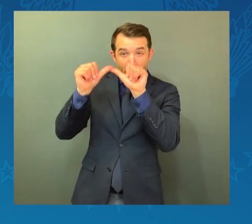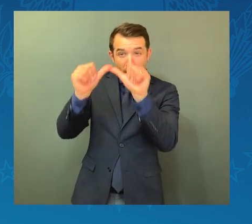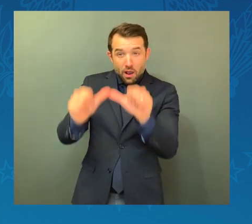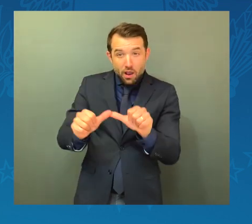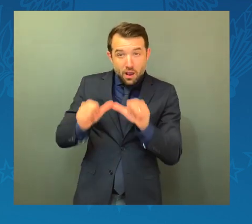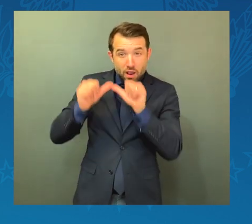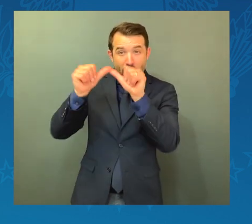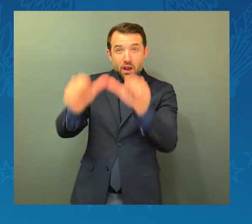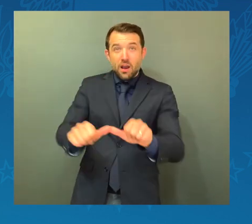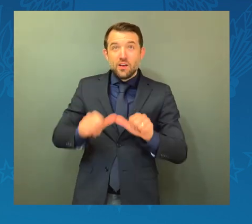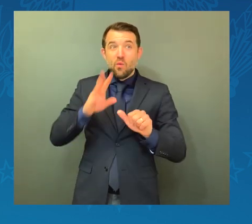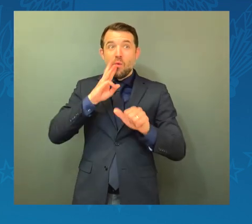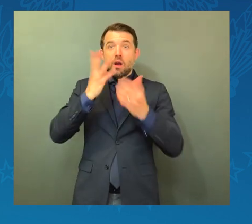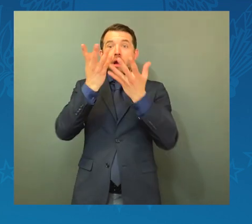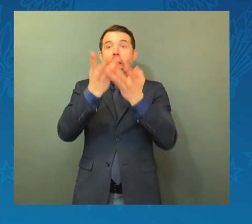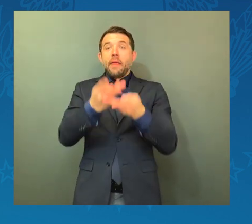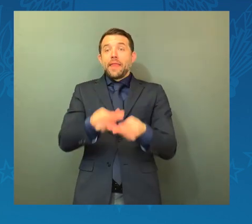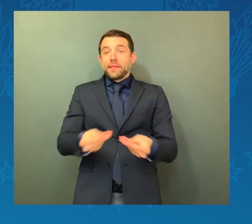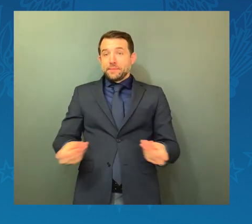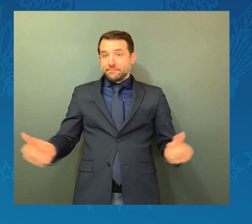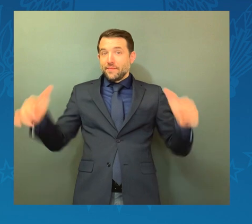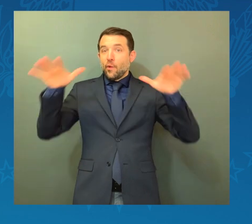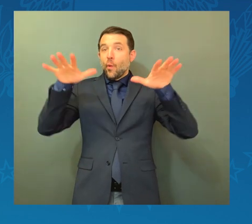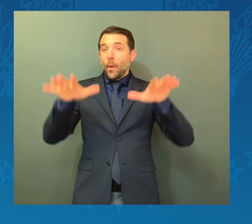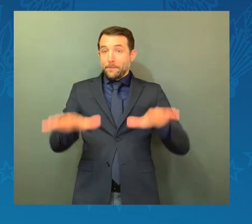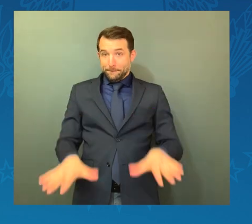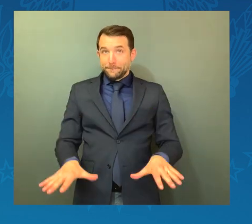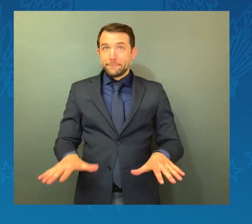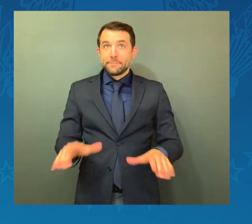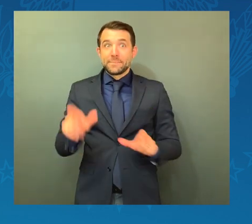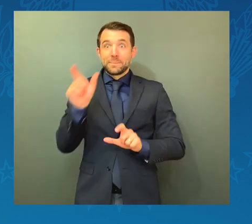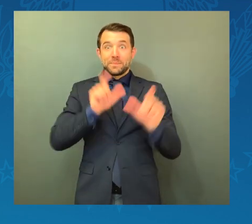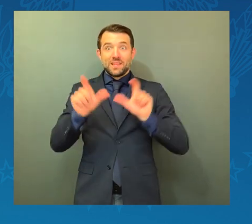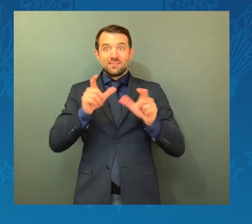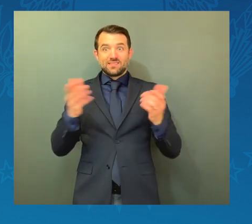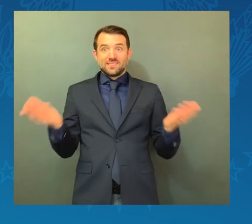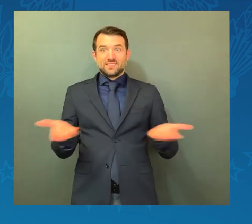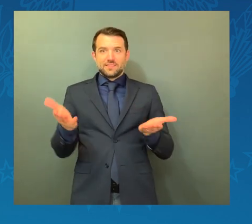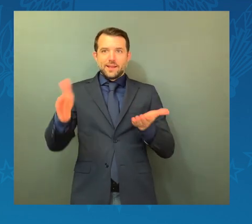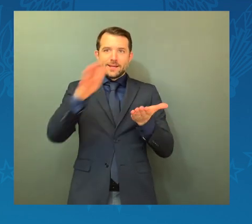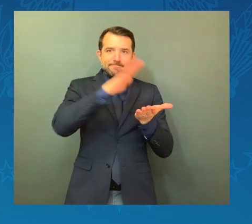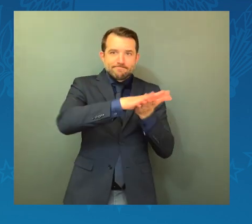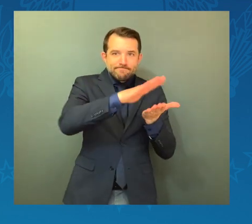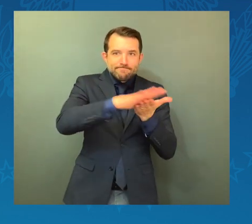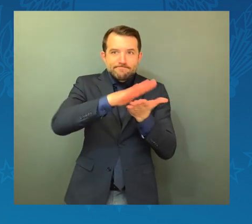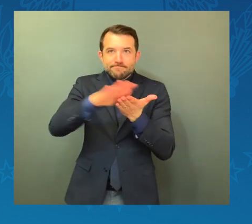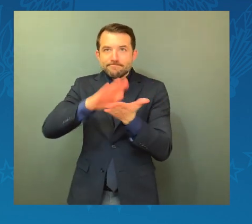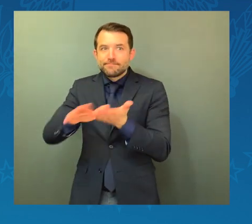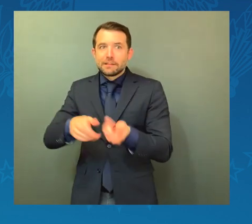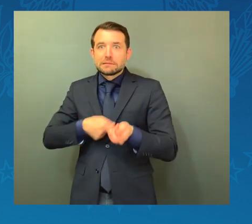the people of Greenville cleaned up and moved back in. Over the past two years,